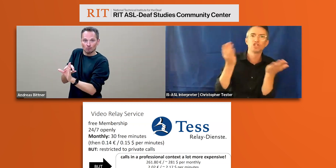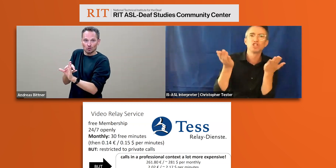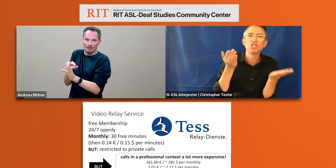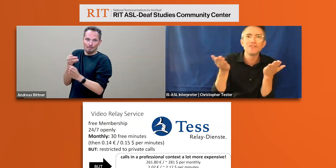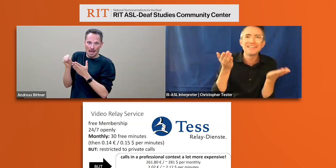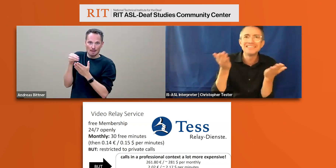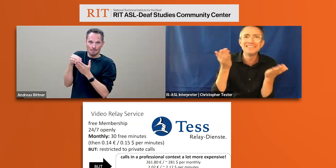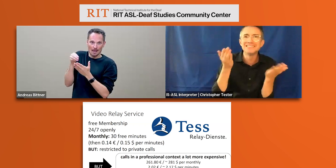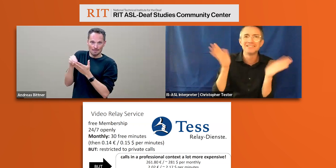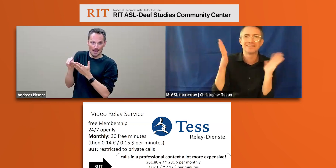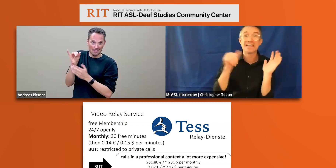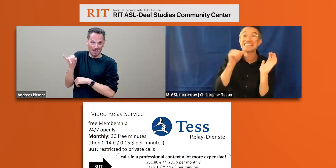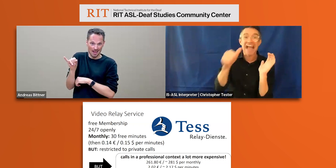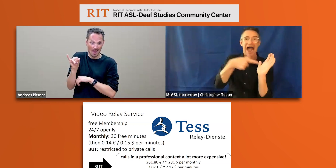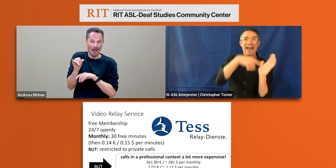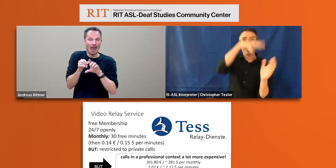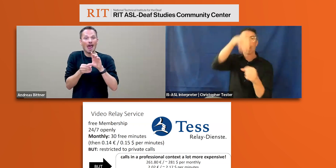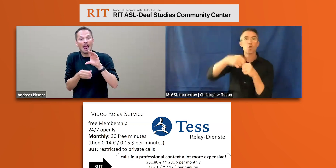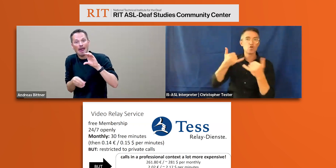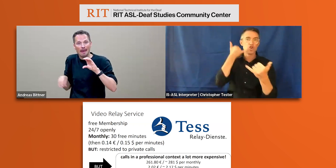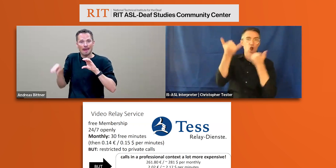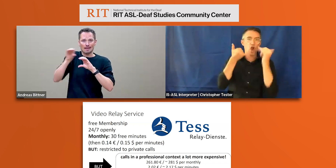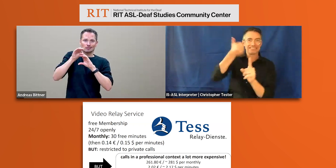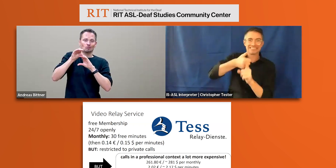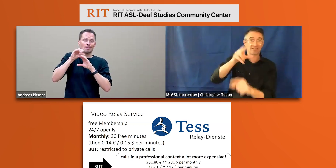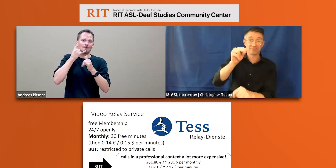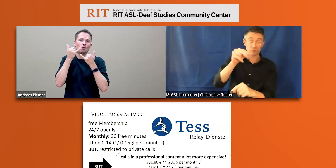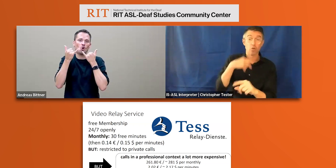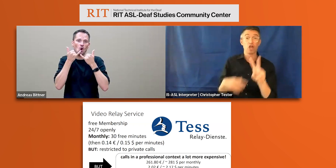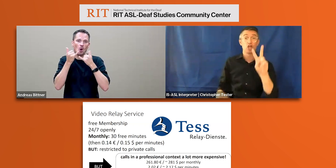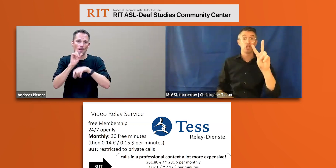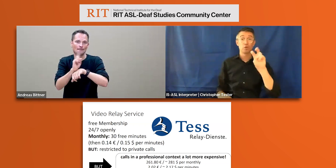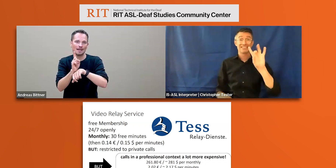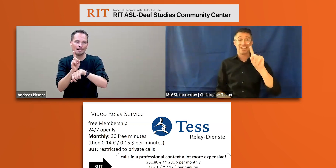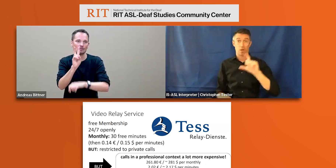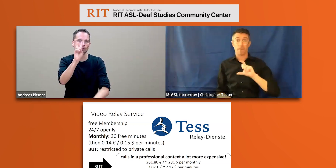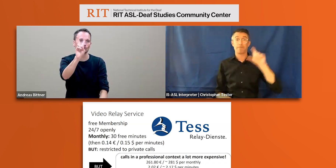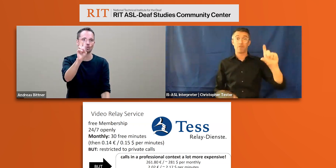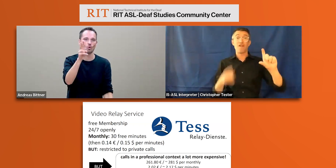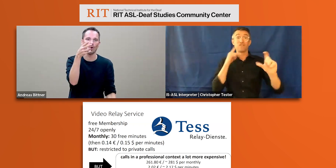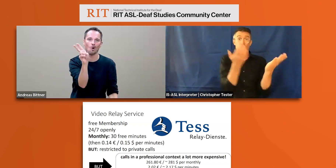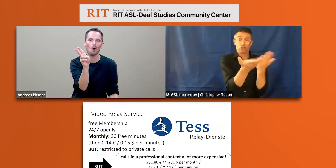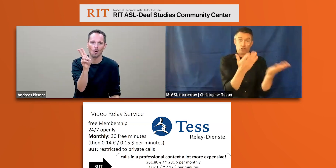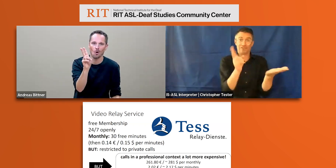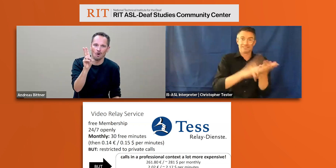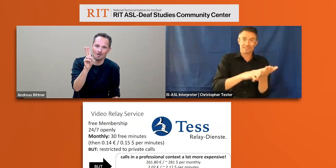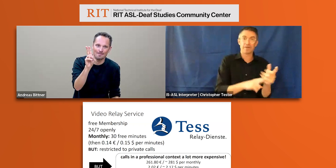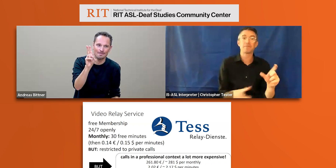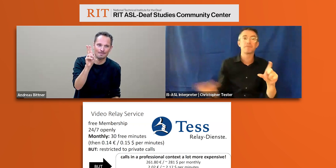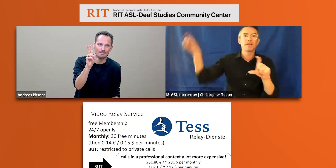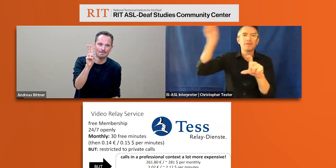And that's just the sign-on fee. That doesn't include any of the calling.